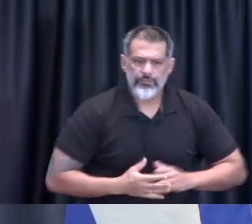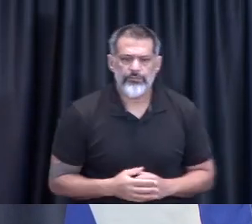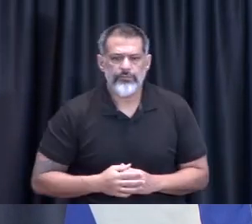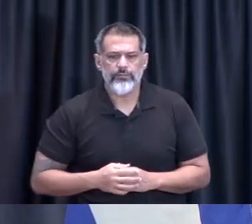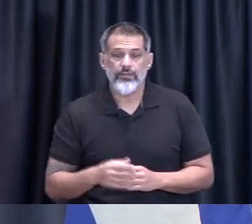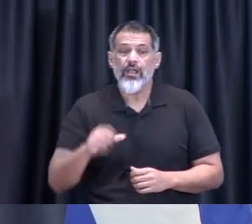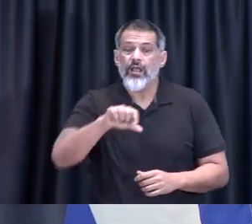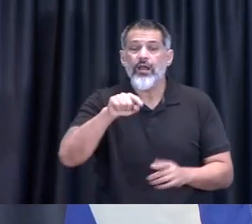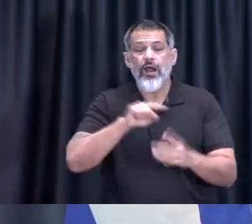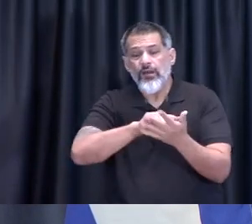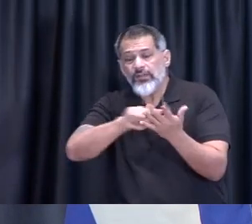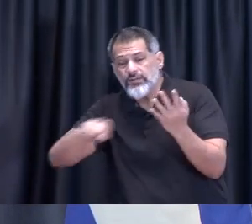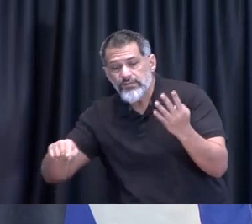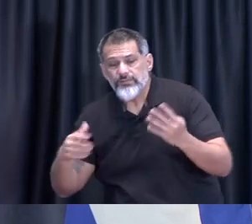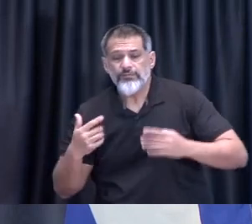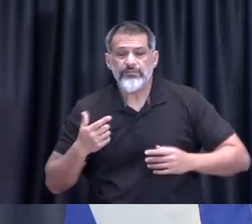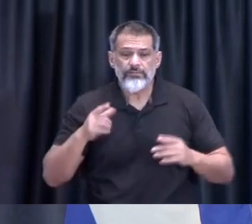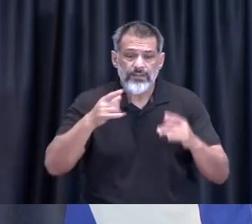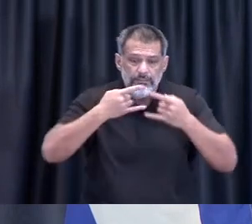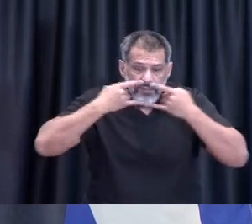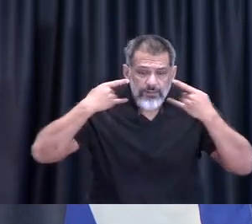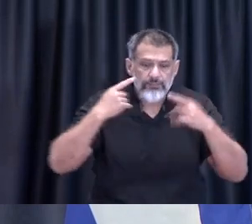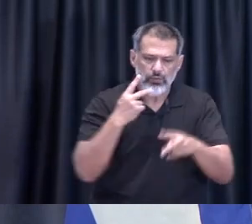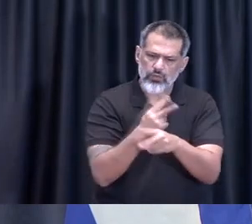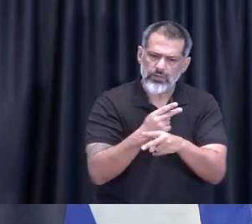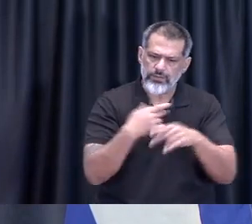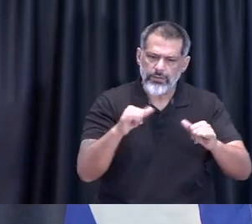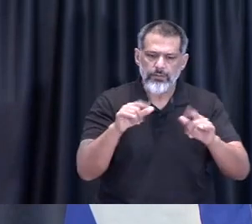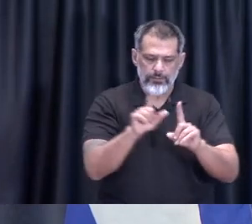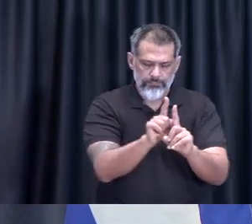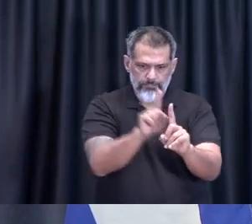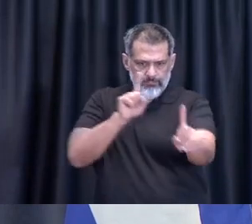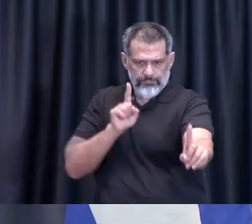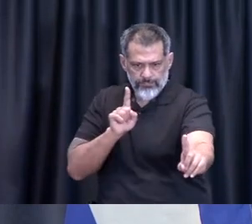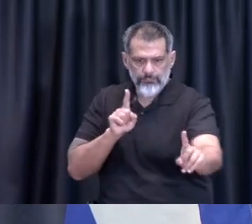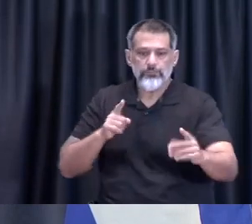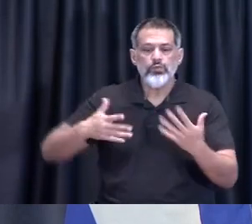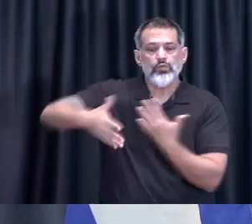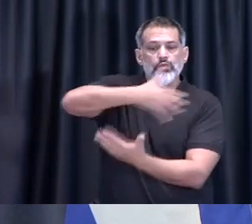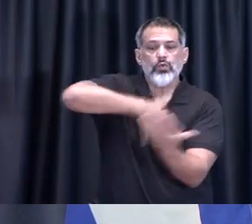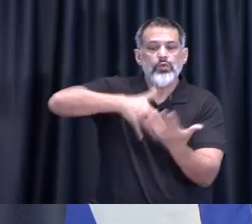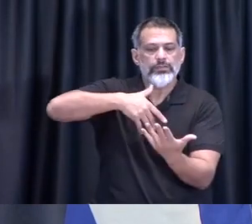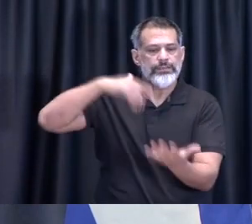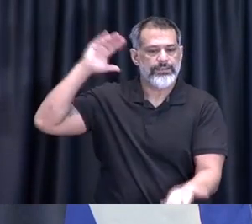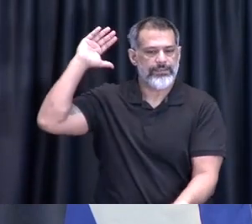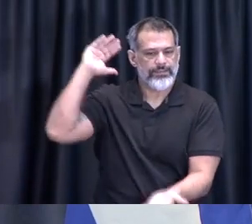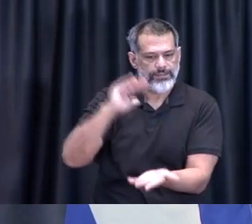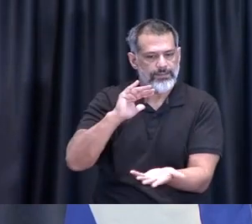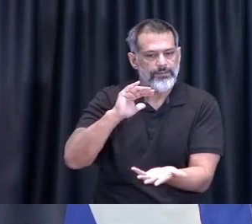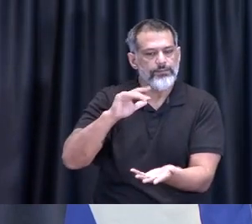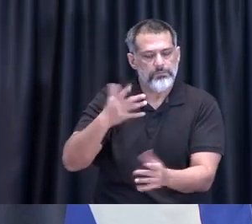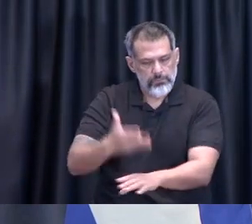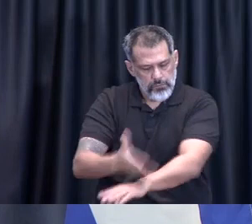physical distancing, increasing ventilation, reducing our contacts and staying